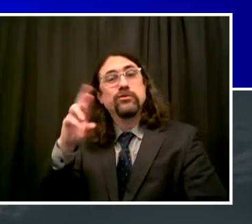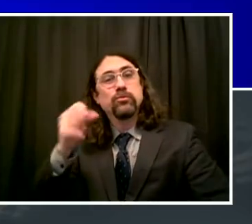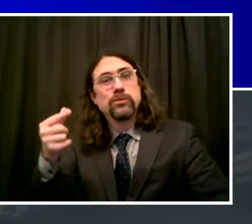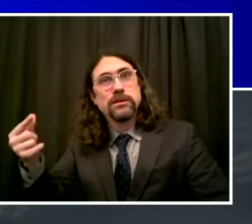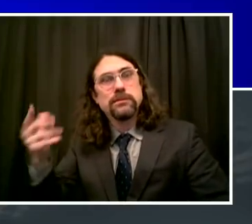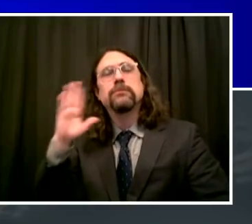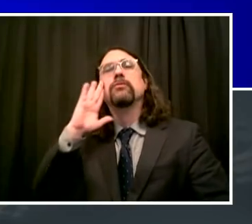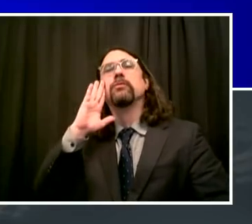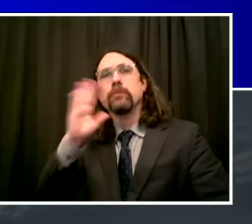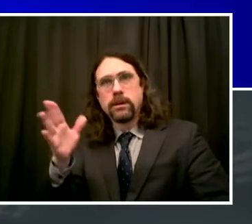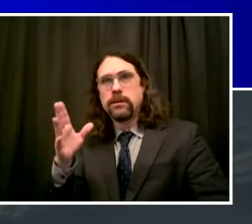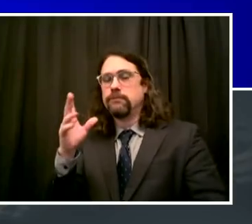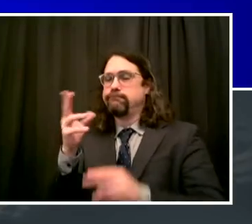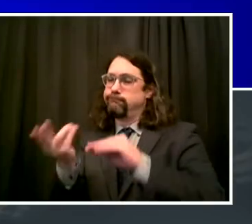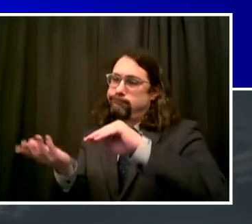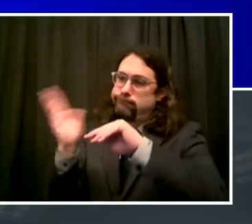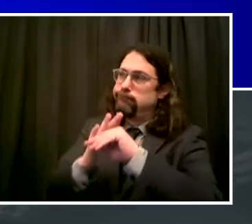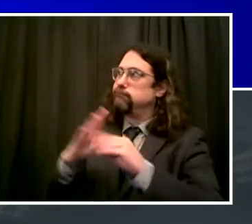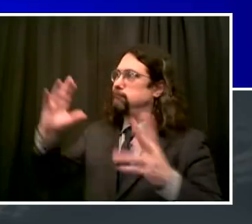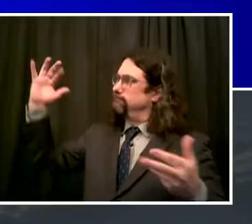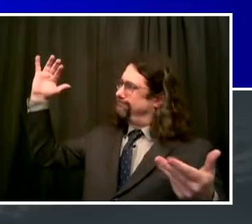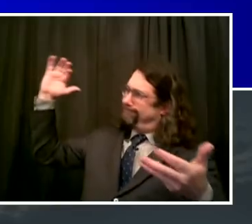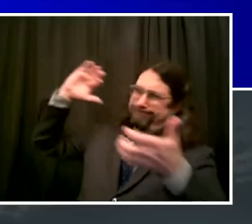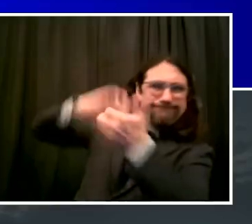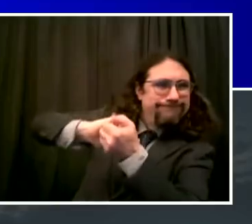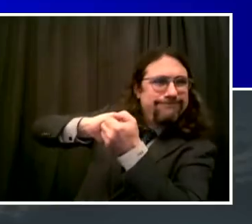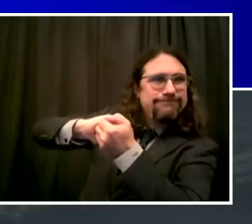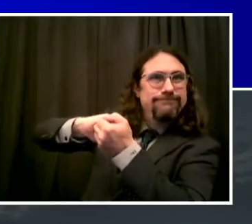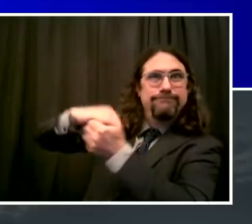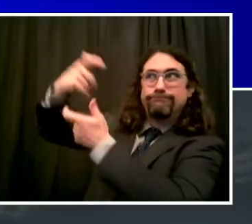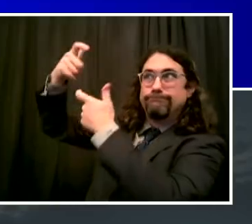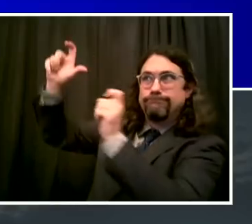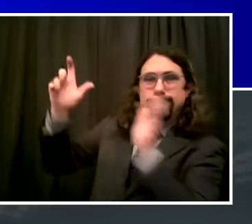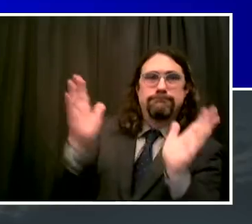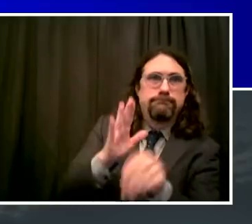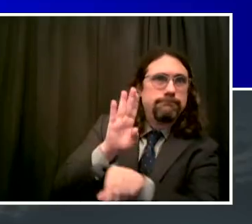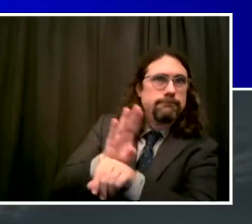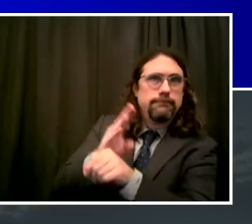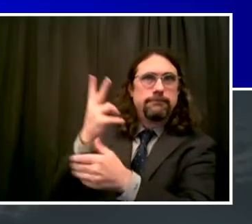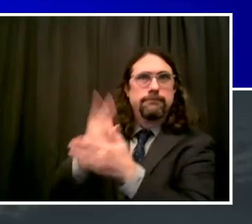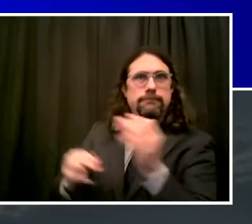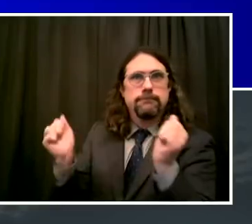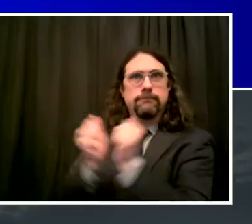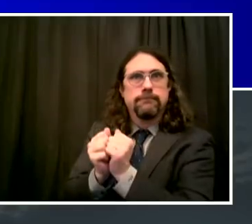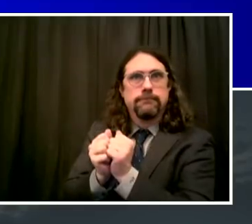CONVERSATION. GREG BISHOP IS GOING TO MAKE THAT IDEA A REALY ITAND CATALYZE THAT